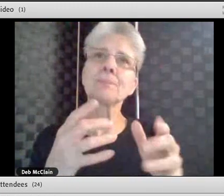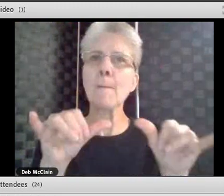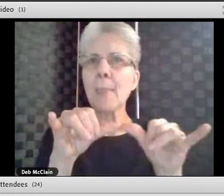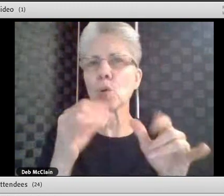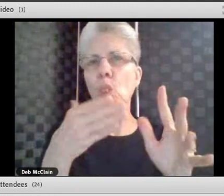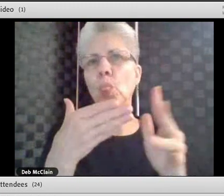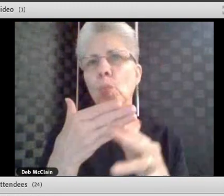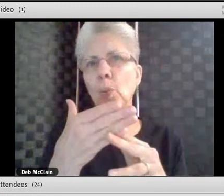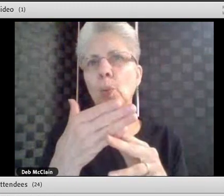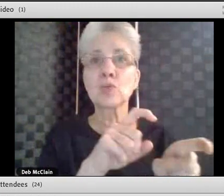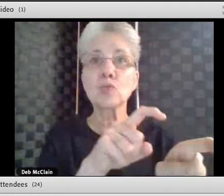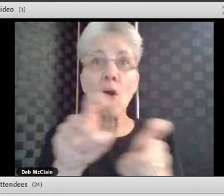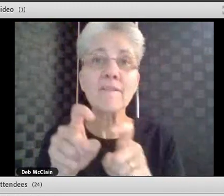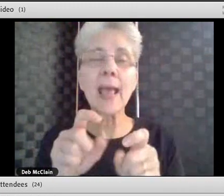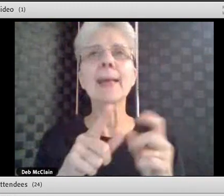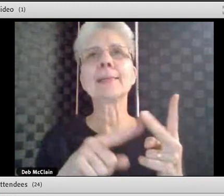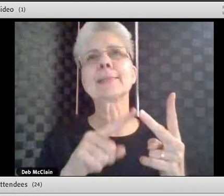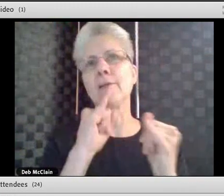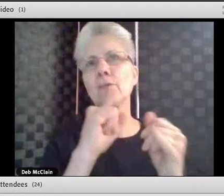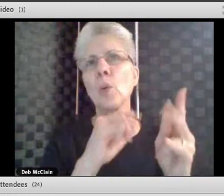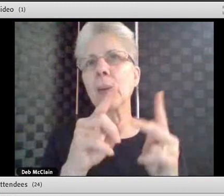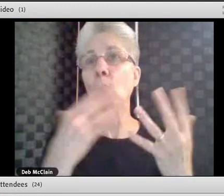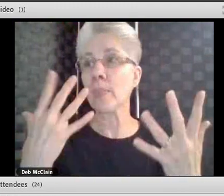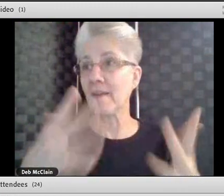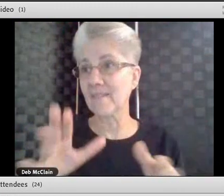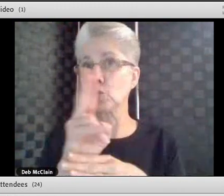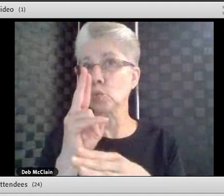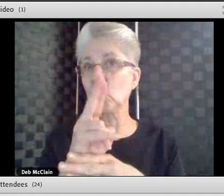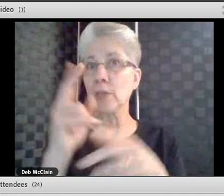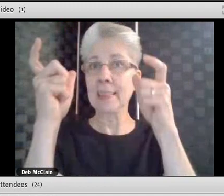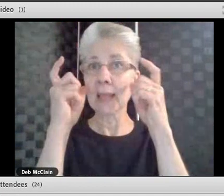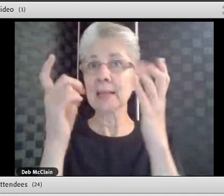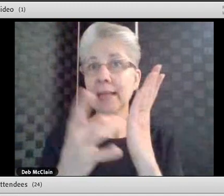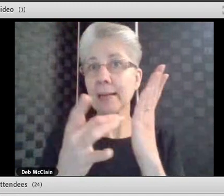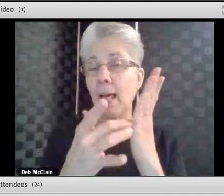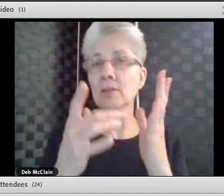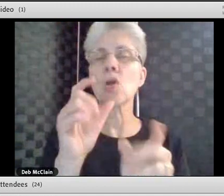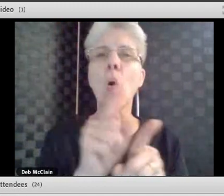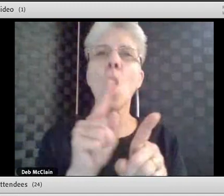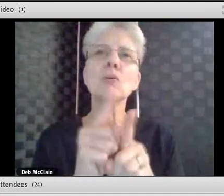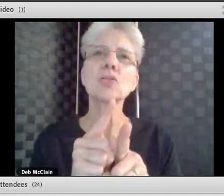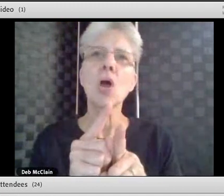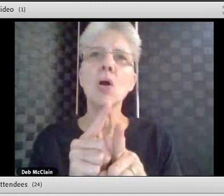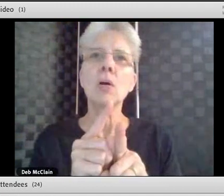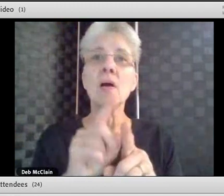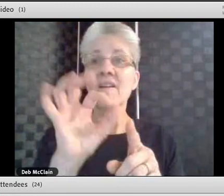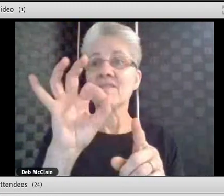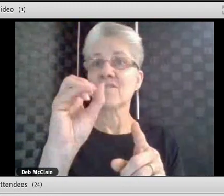but you can also, you know, measure through surveys. You can interview people after they've used the technology.